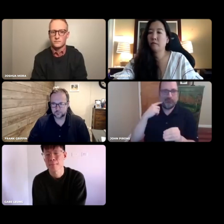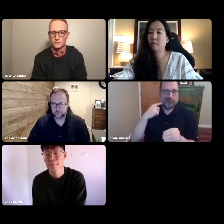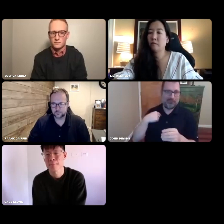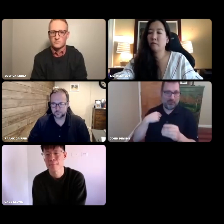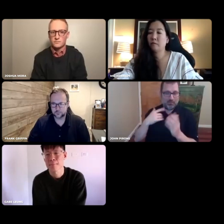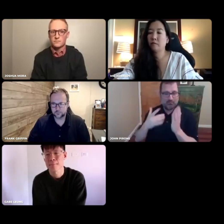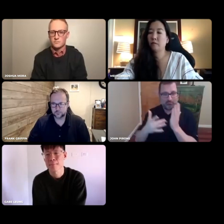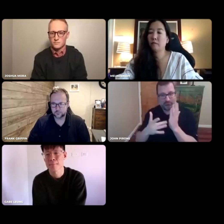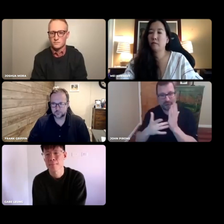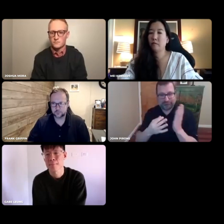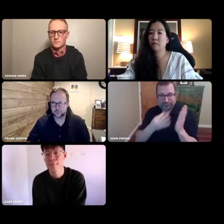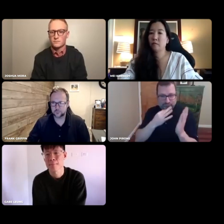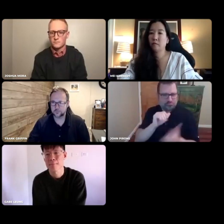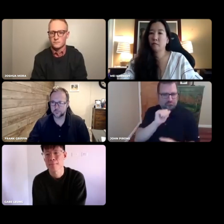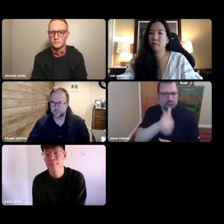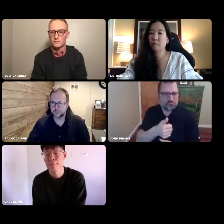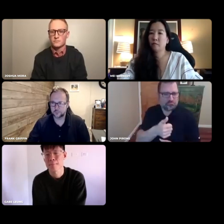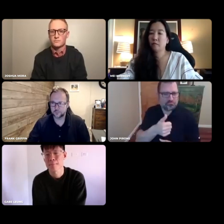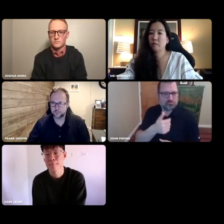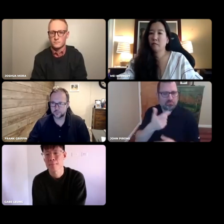I can switch things around.